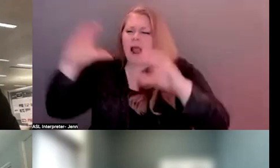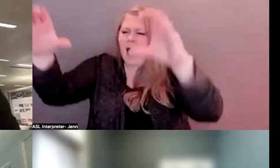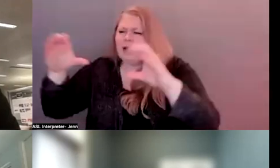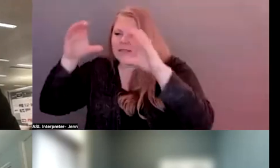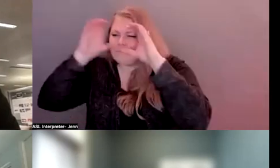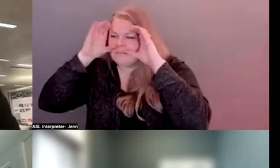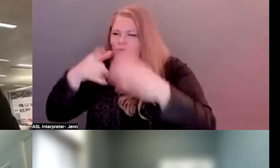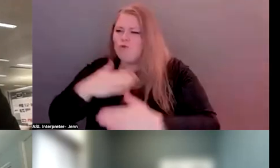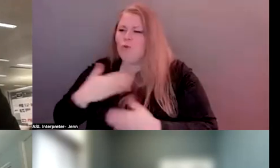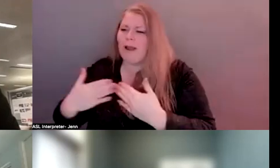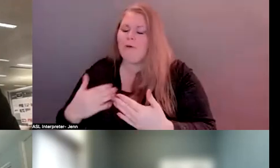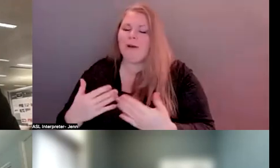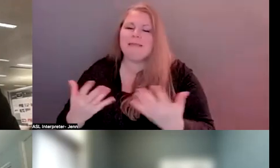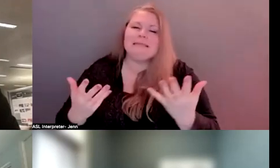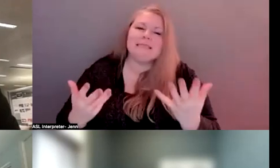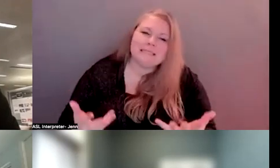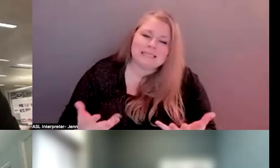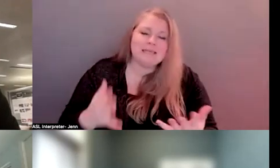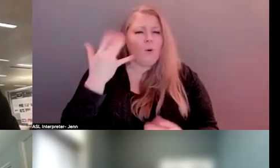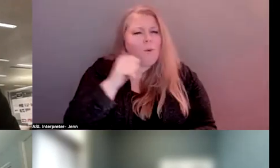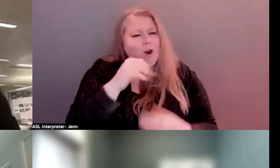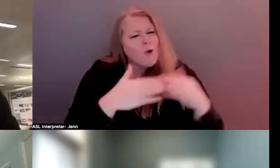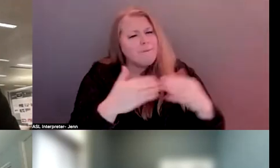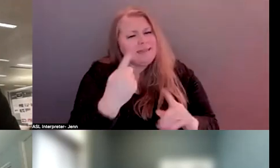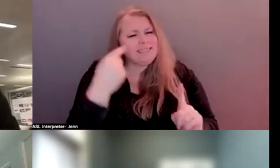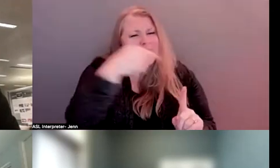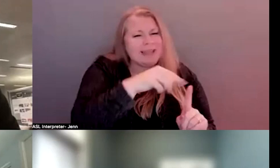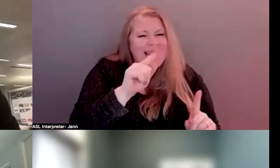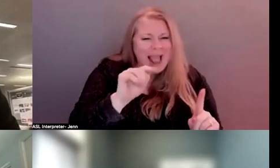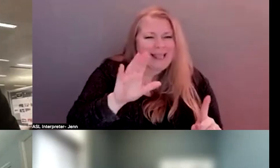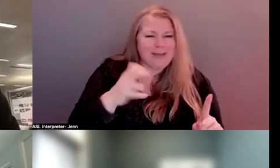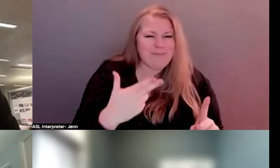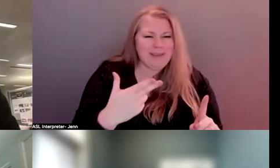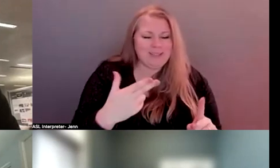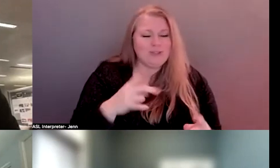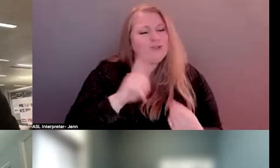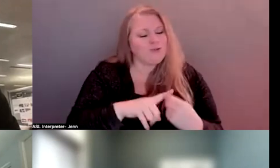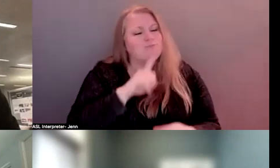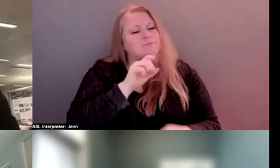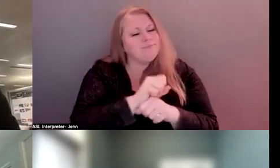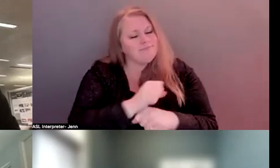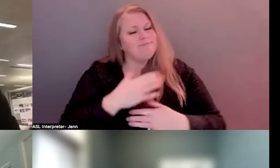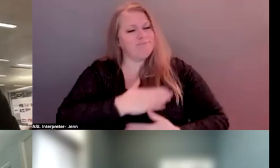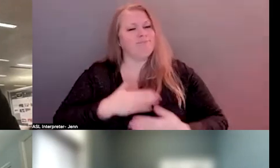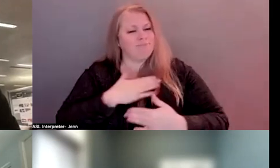Well, actually why don't we build something down at the beach so we can actually enjoy it and maybe you